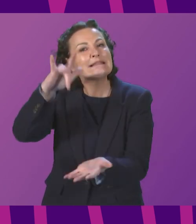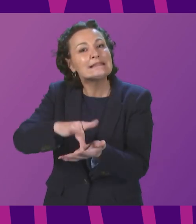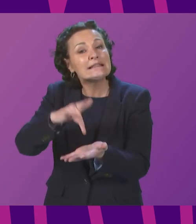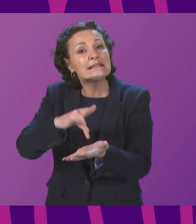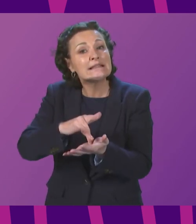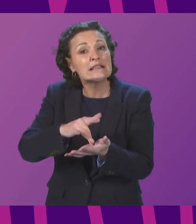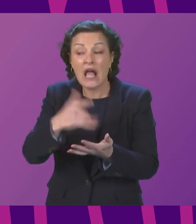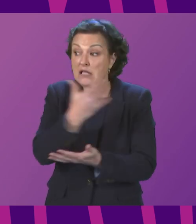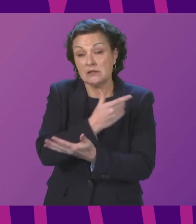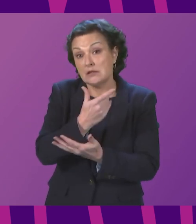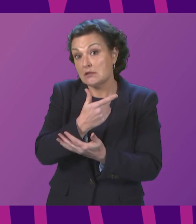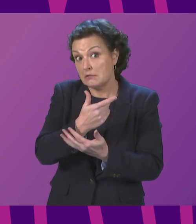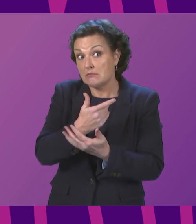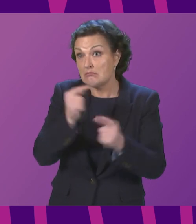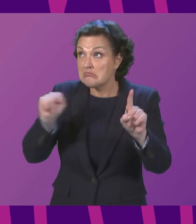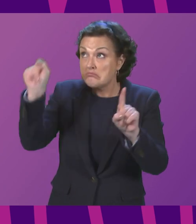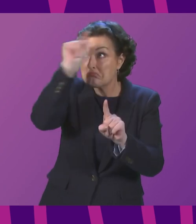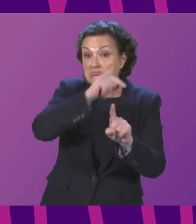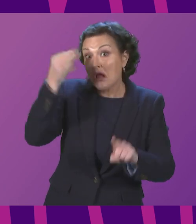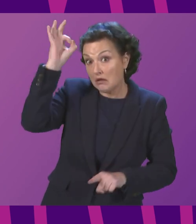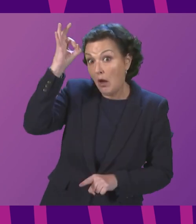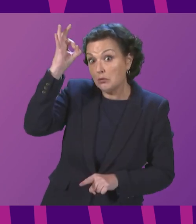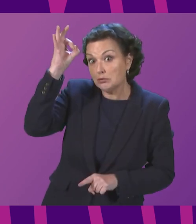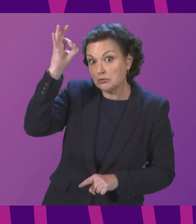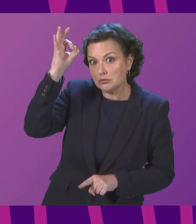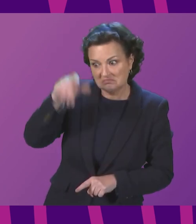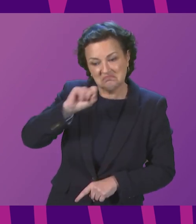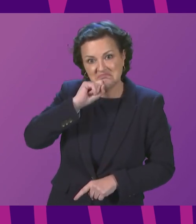number of councils are making lateral flow devices available in other places as well.